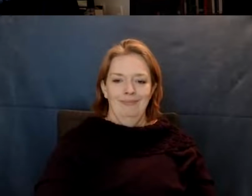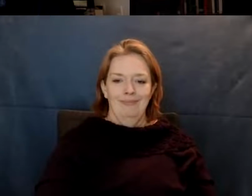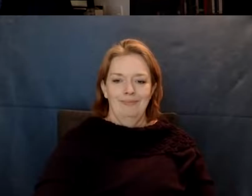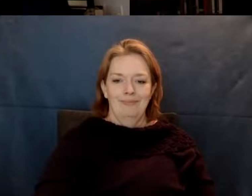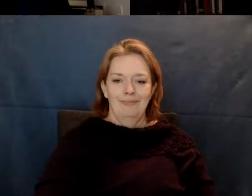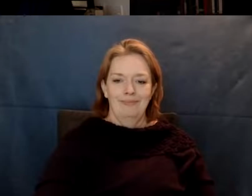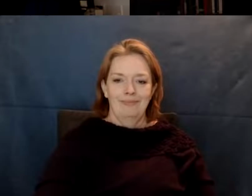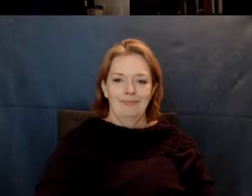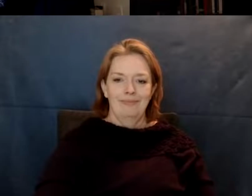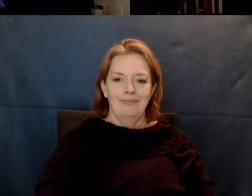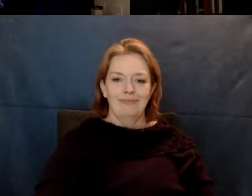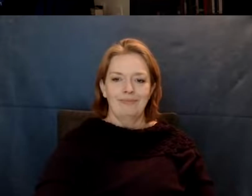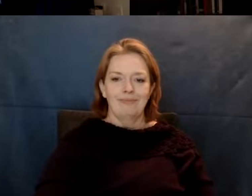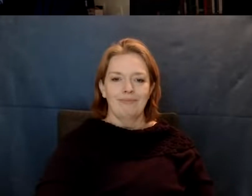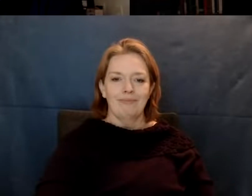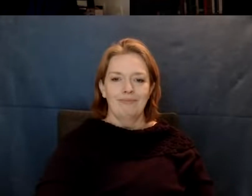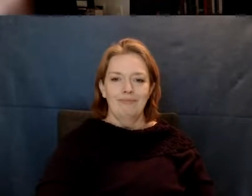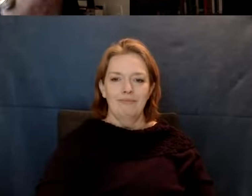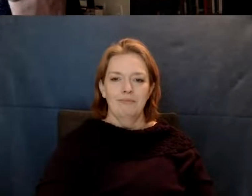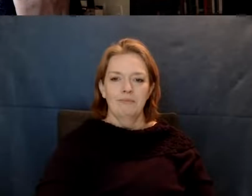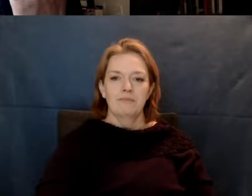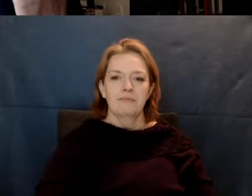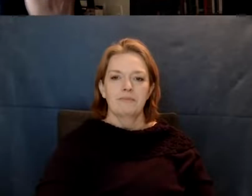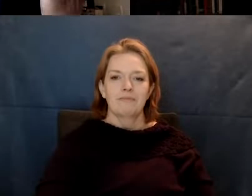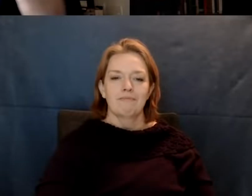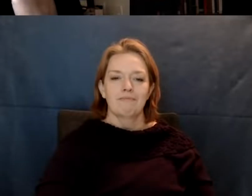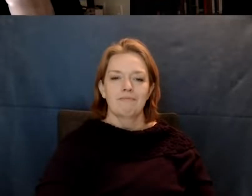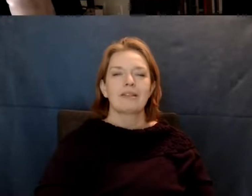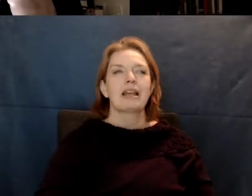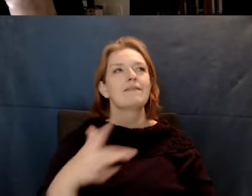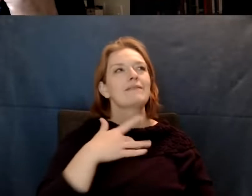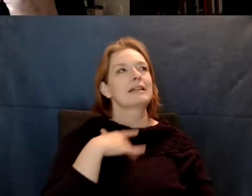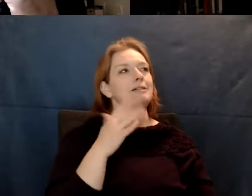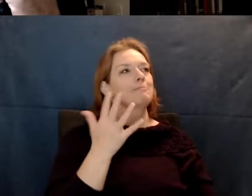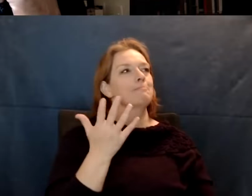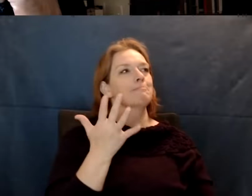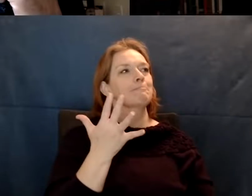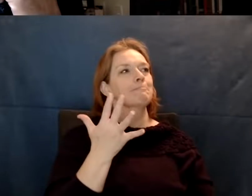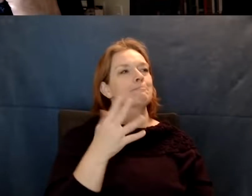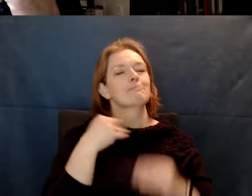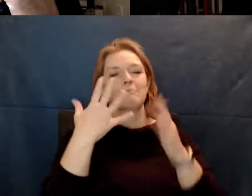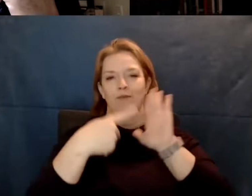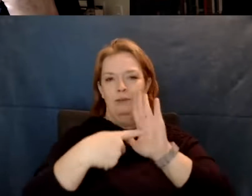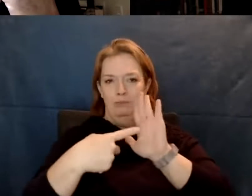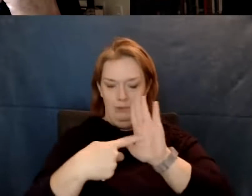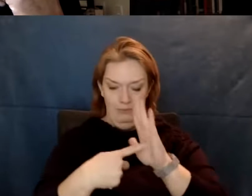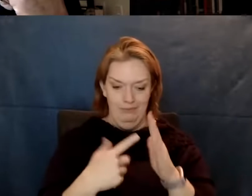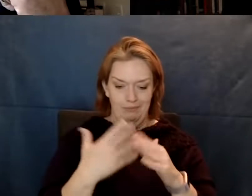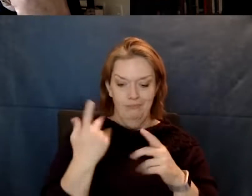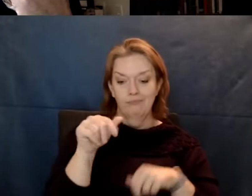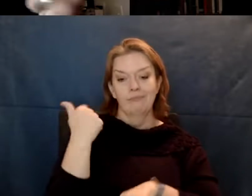I feel like...I saw a sign I was walking down State Street the other day and I saw a sign